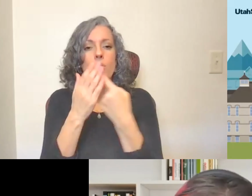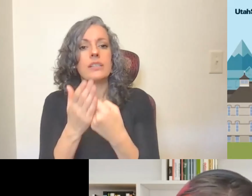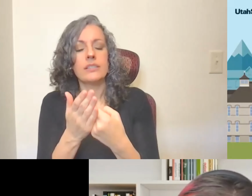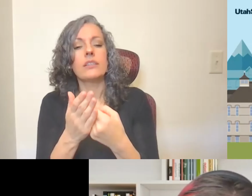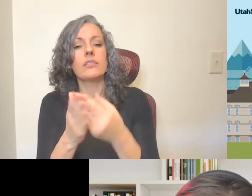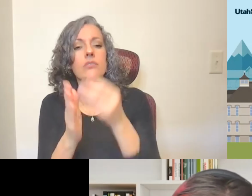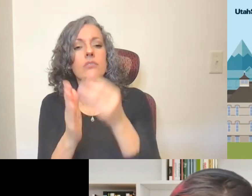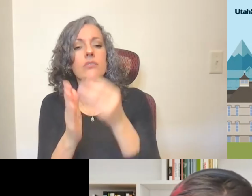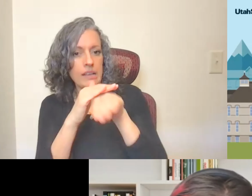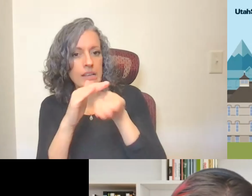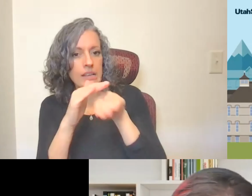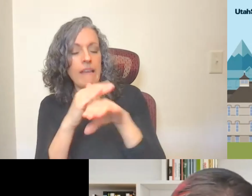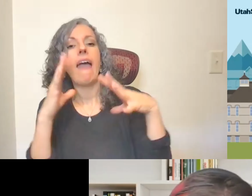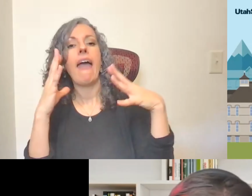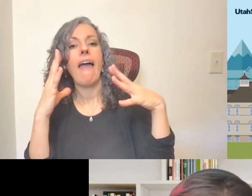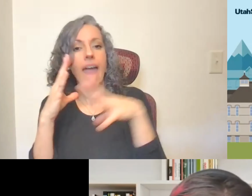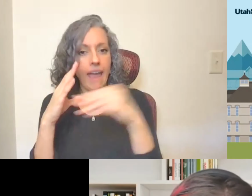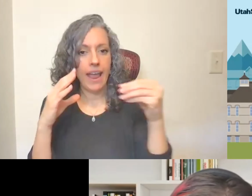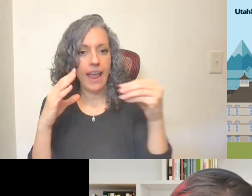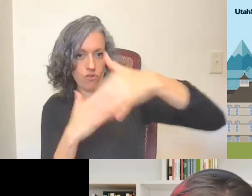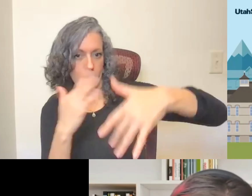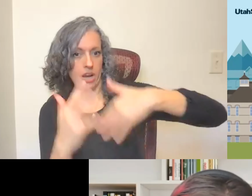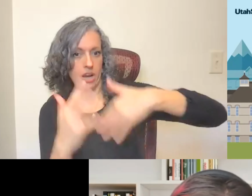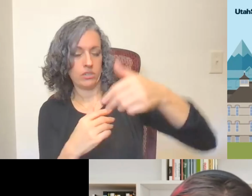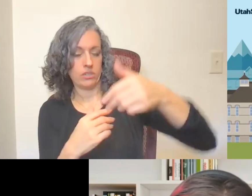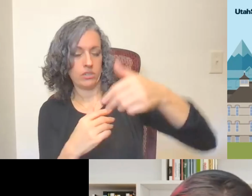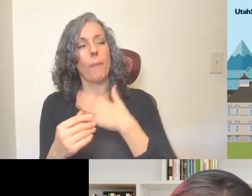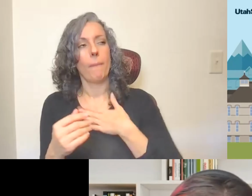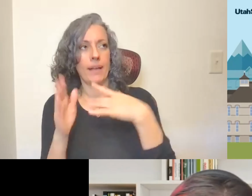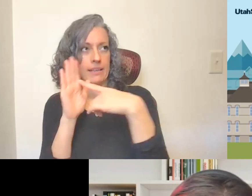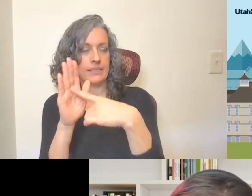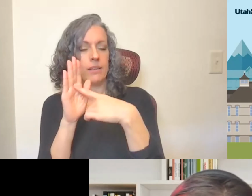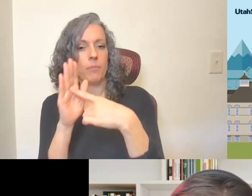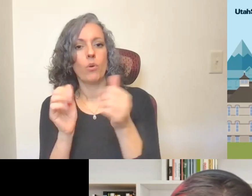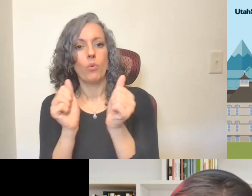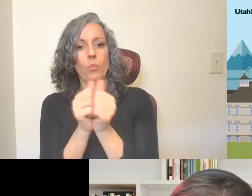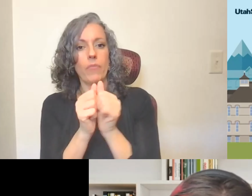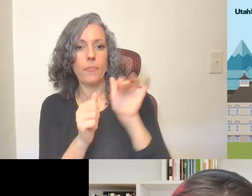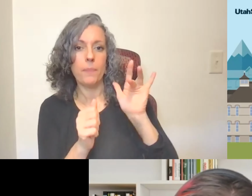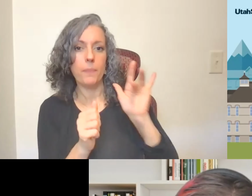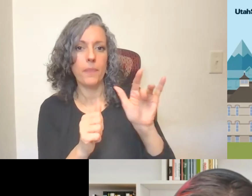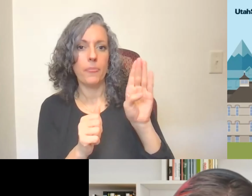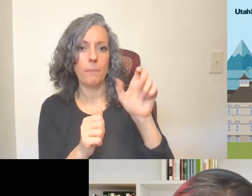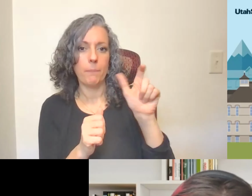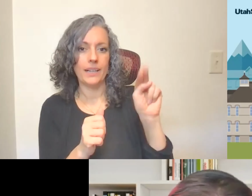interactions. So if you take my example with the button, I would say it's a given, you need